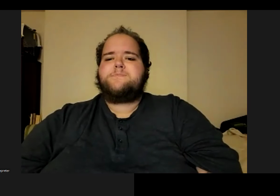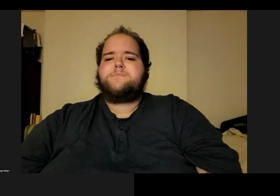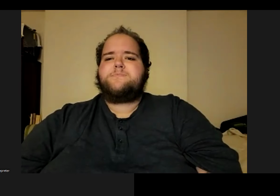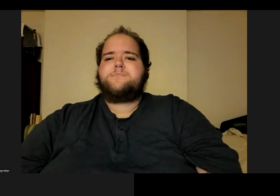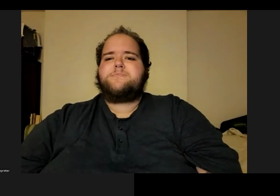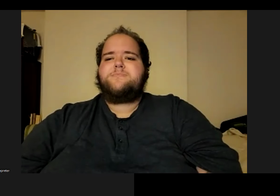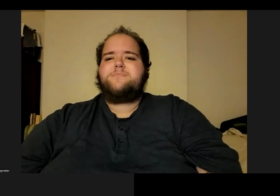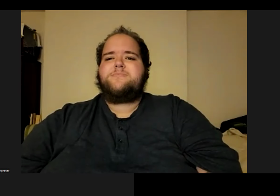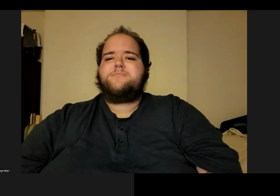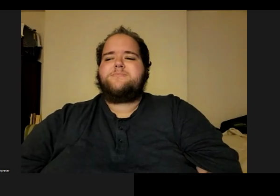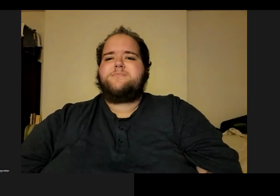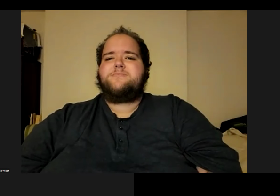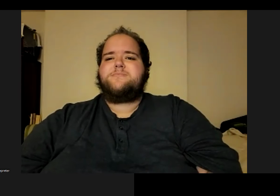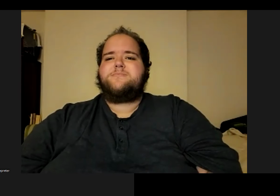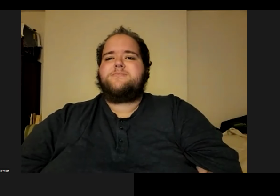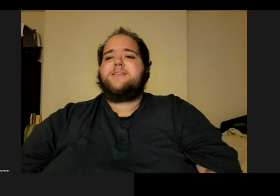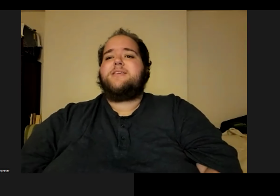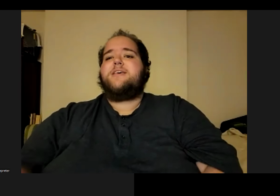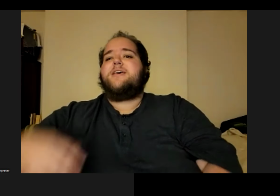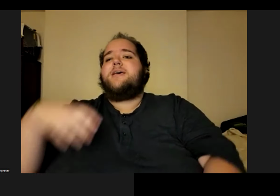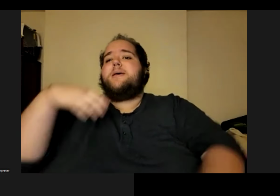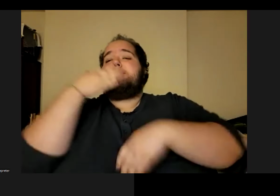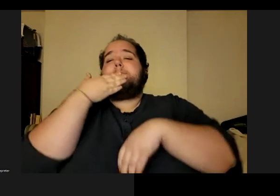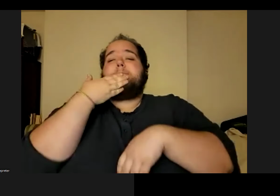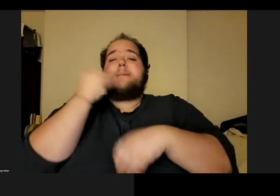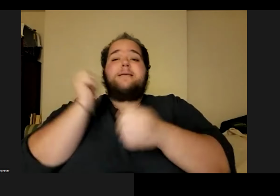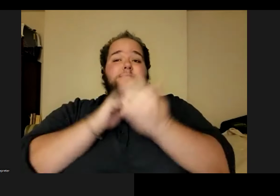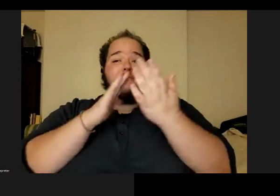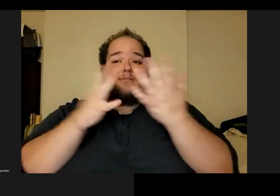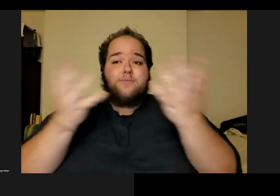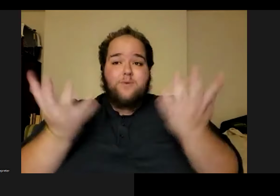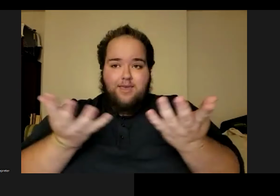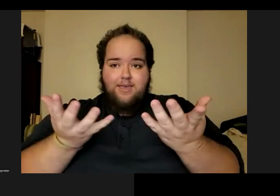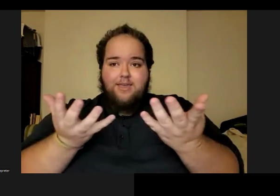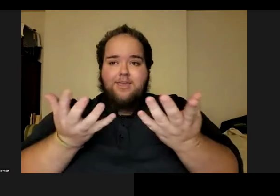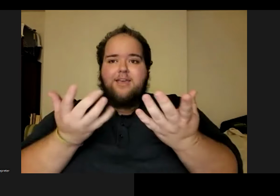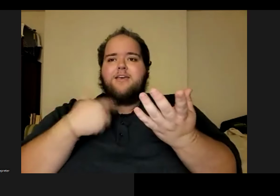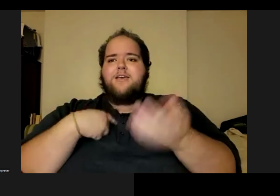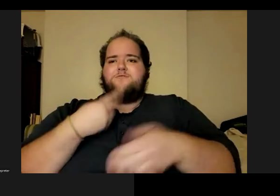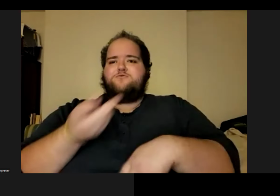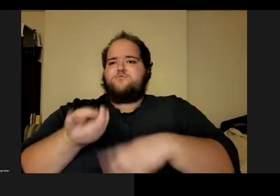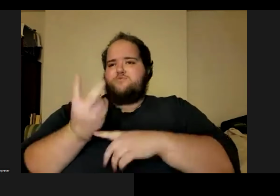One of the best things you can do with a cv is have two different copies or as many like